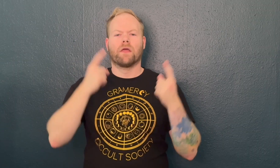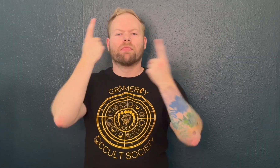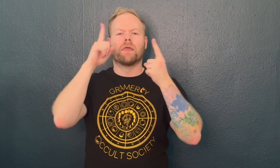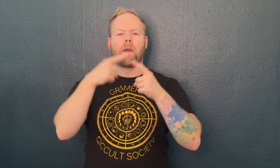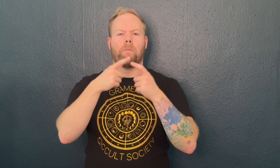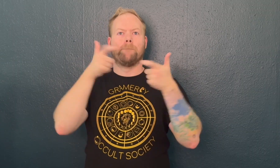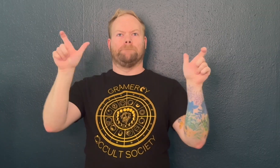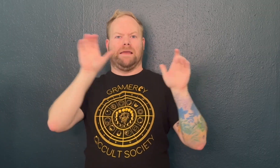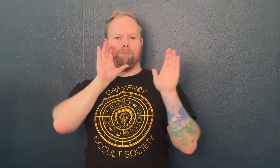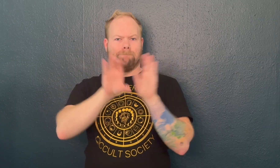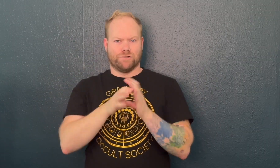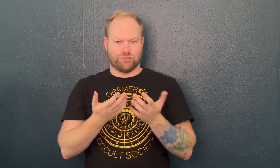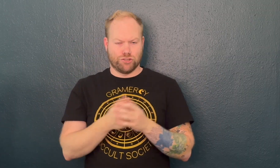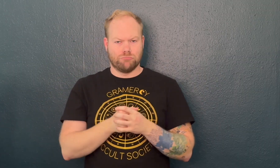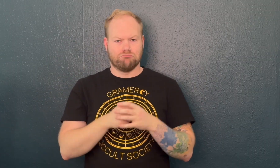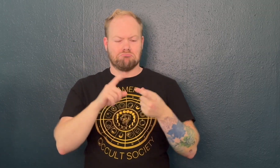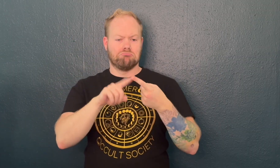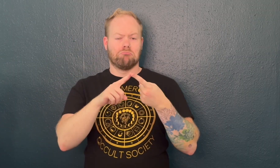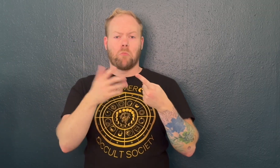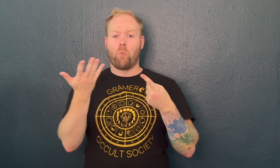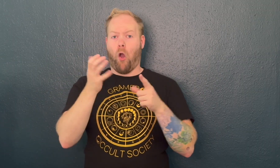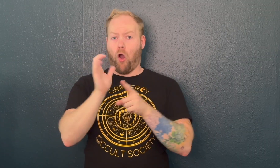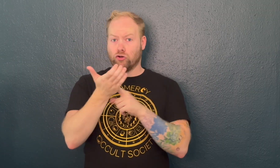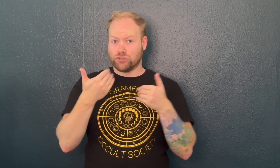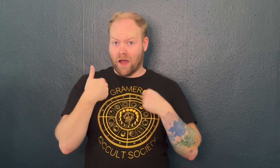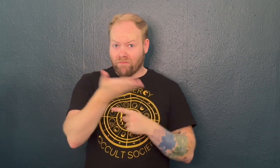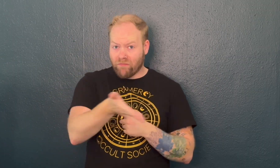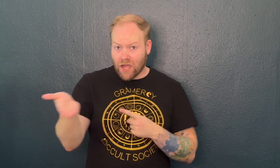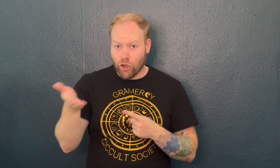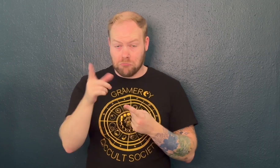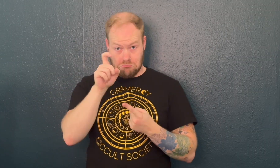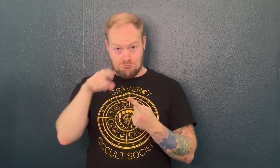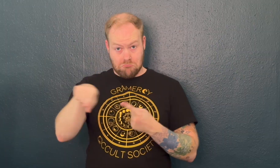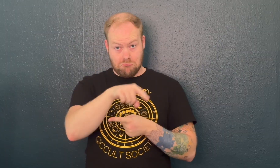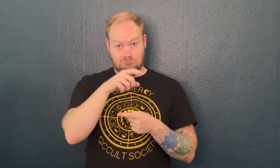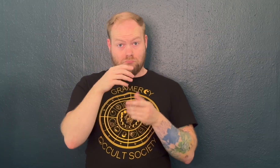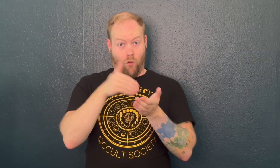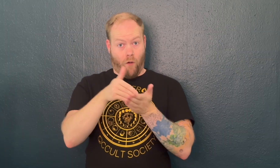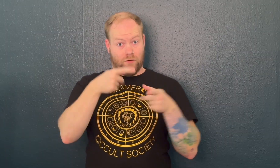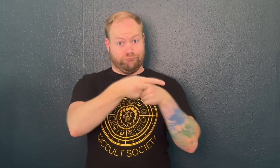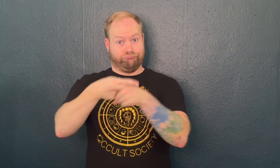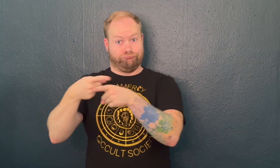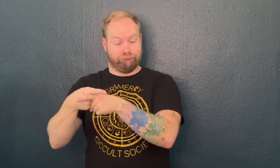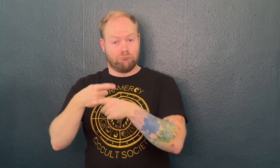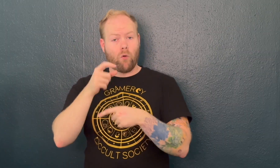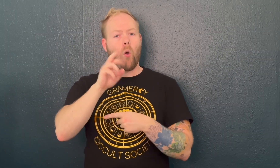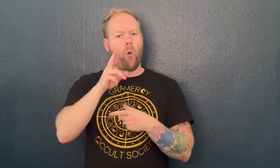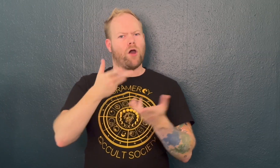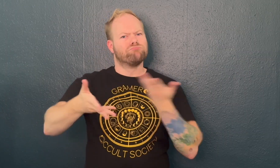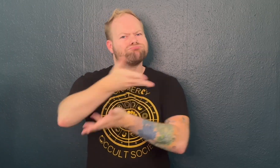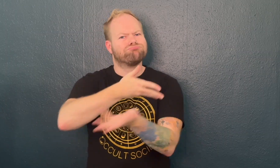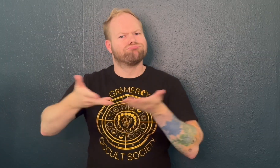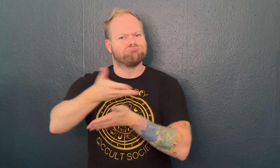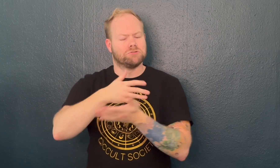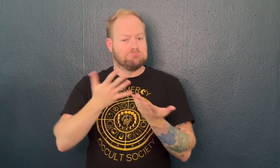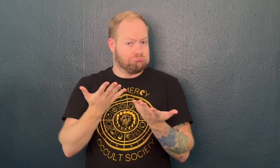Consider the big picture: what cultures are there, do they often clash or are they amicable?